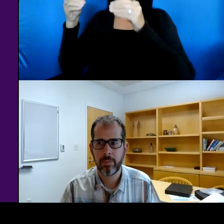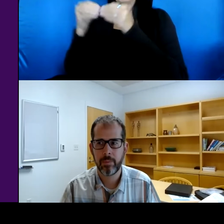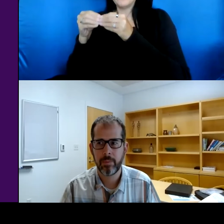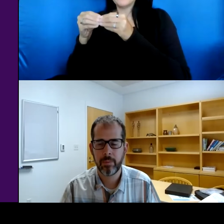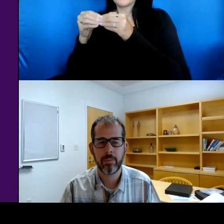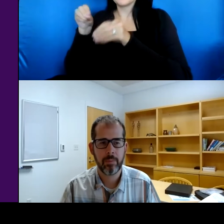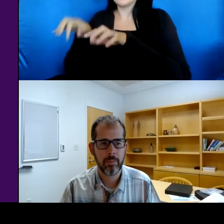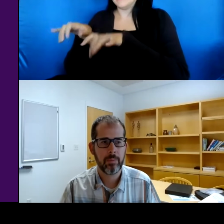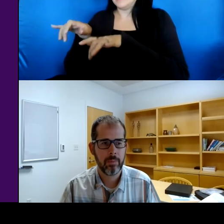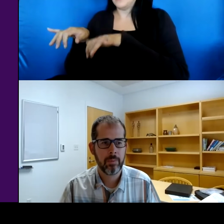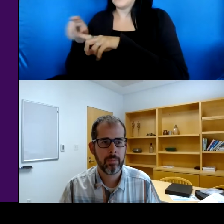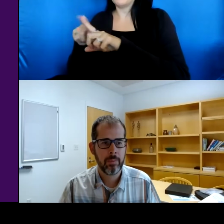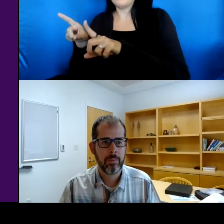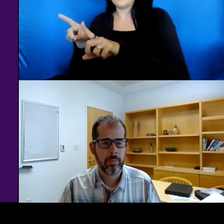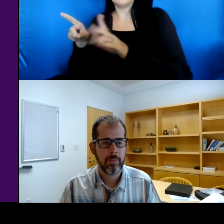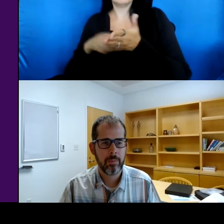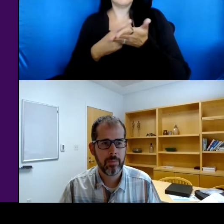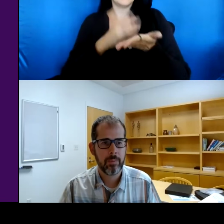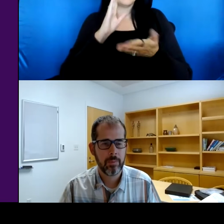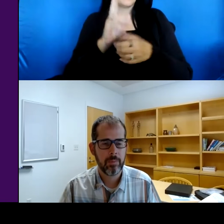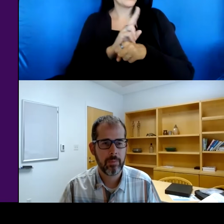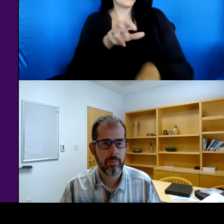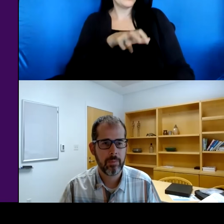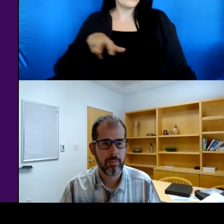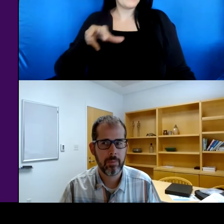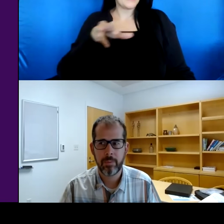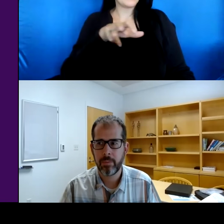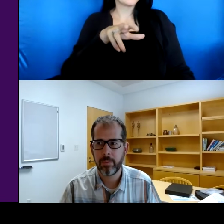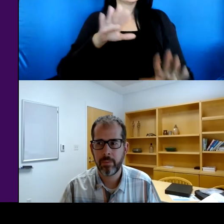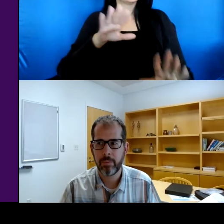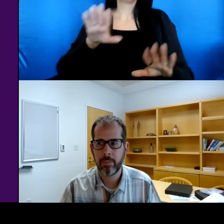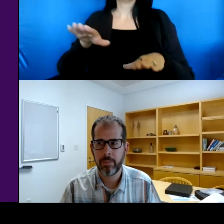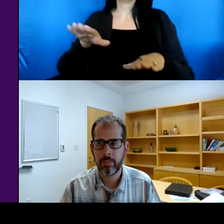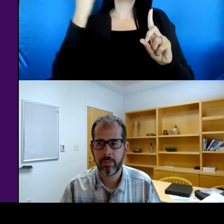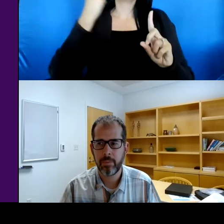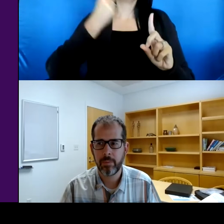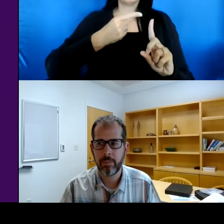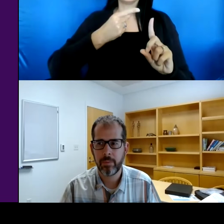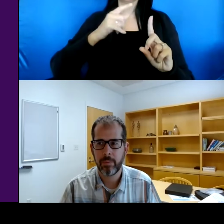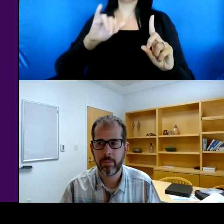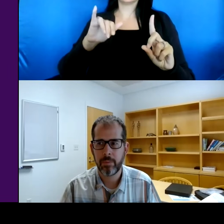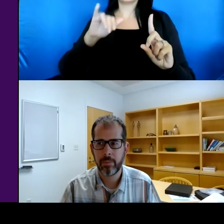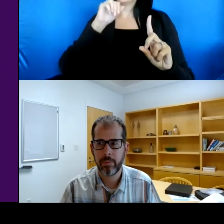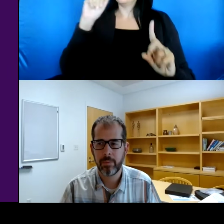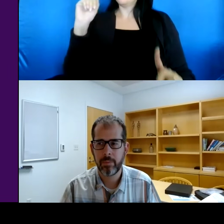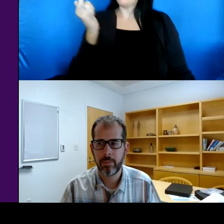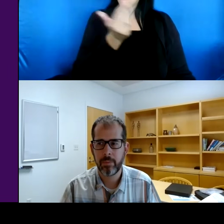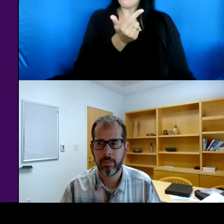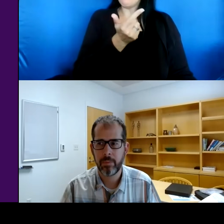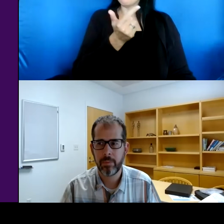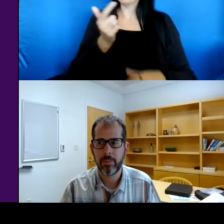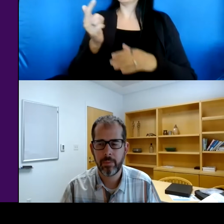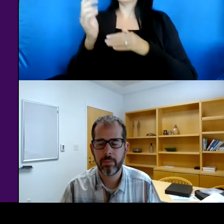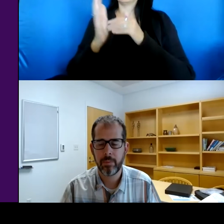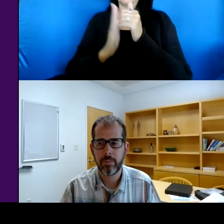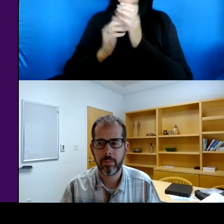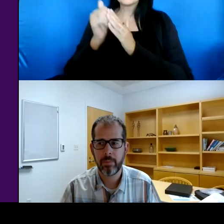a mouse as well. I think the key take away is, we don't all comfortably sit in, world gardens